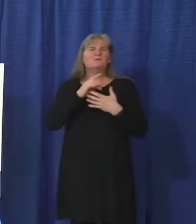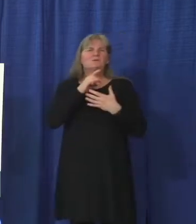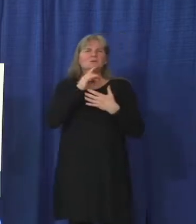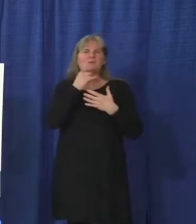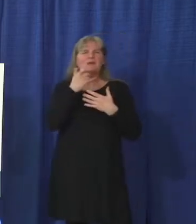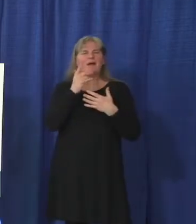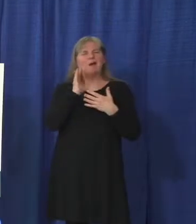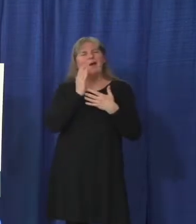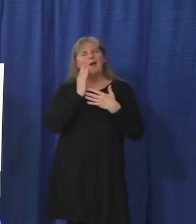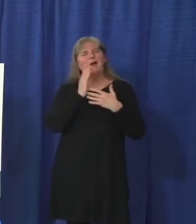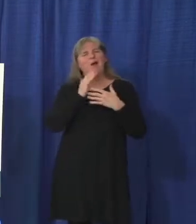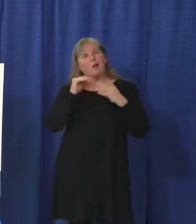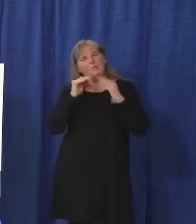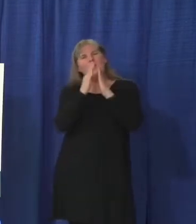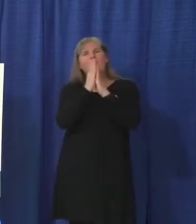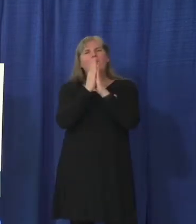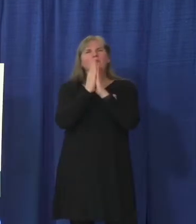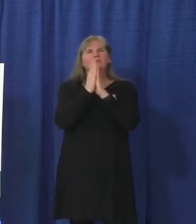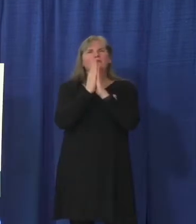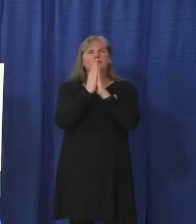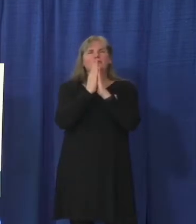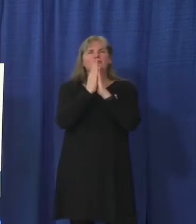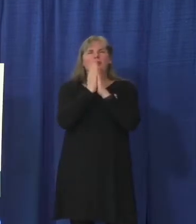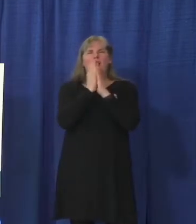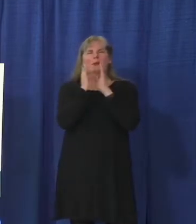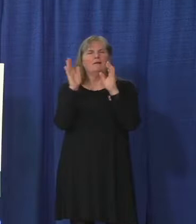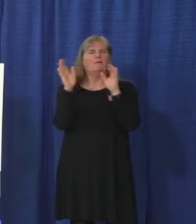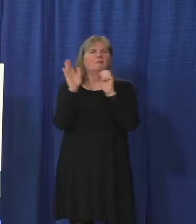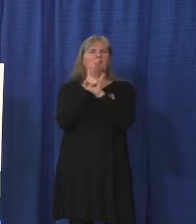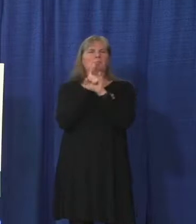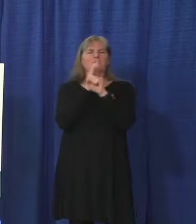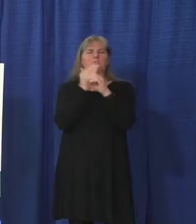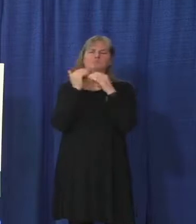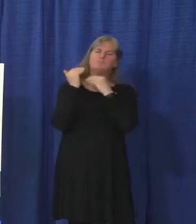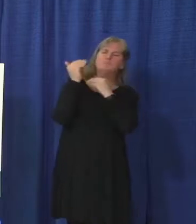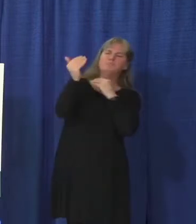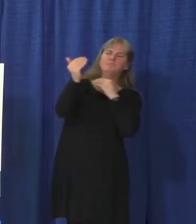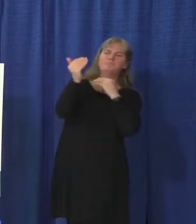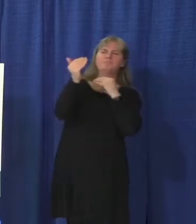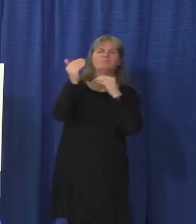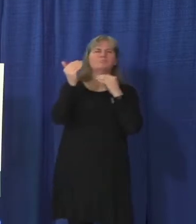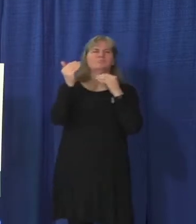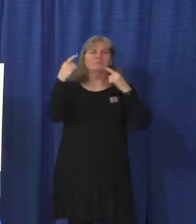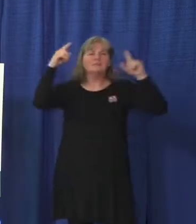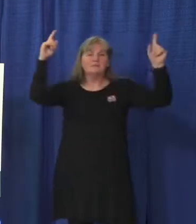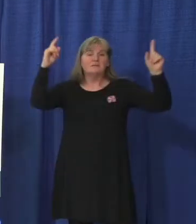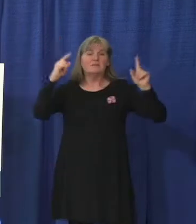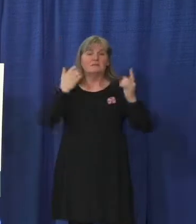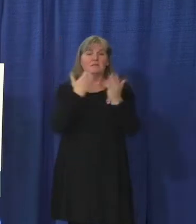long-term success in our economy. Thank you, we will now go to